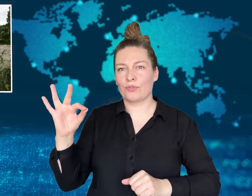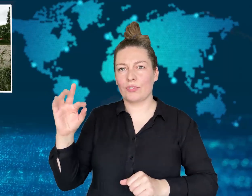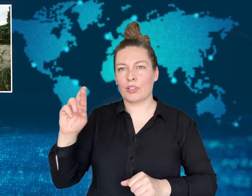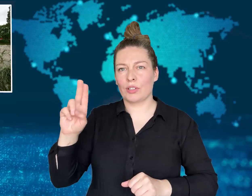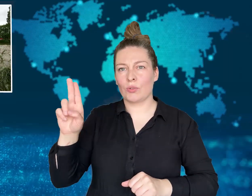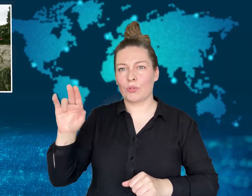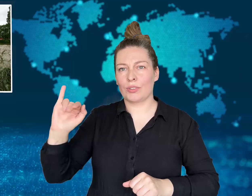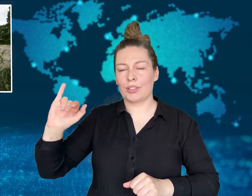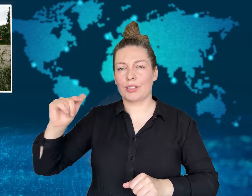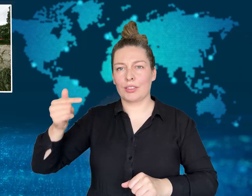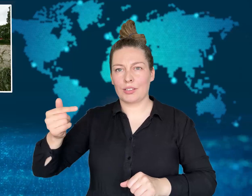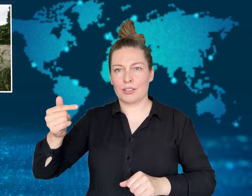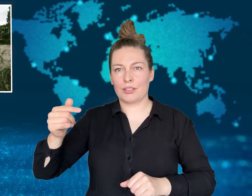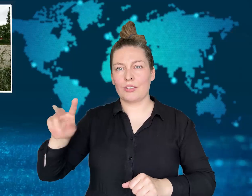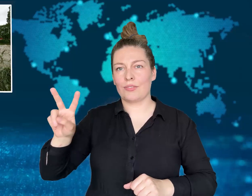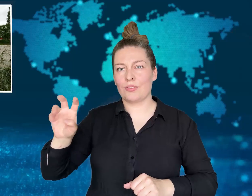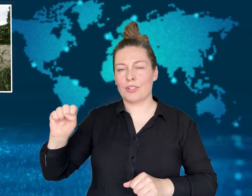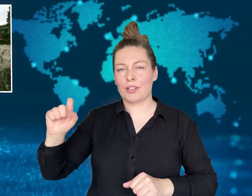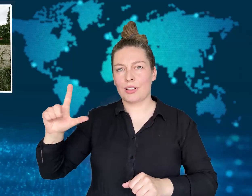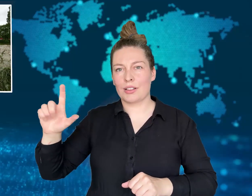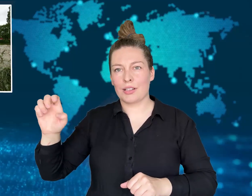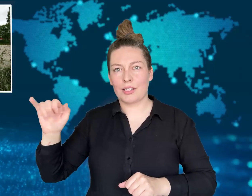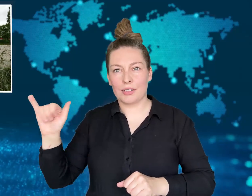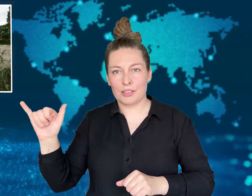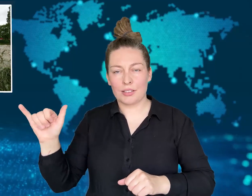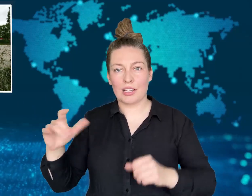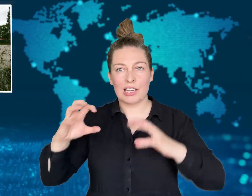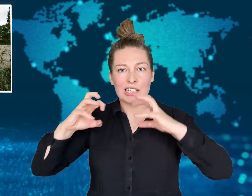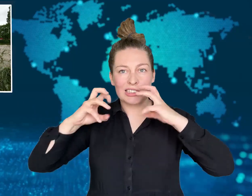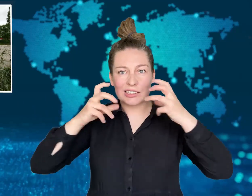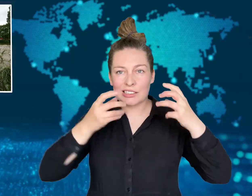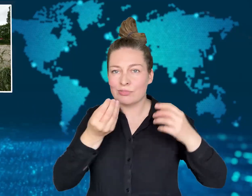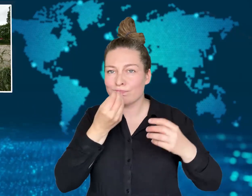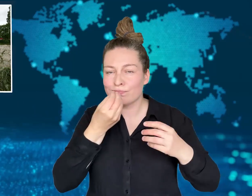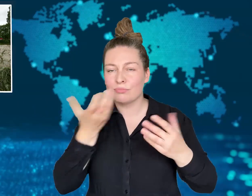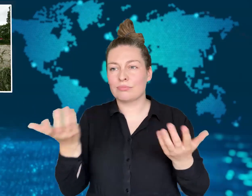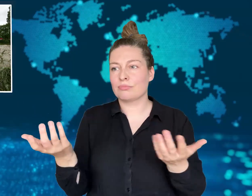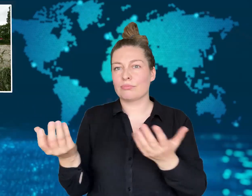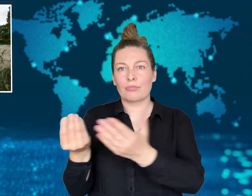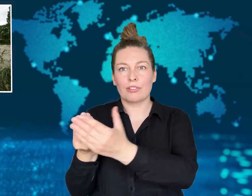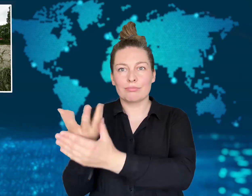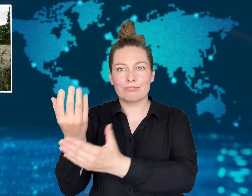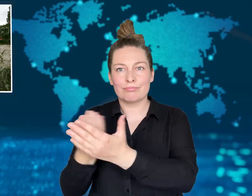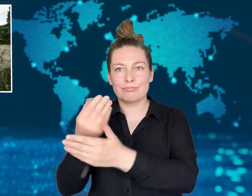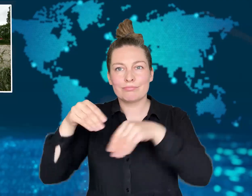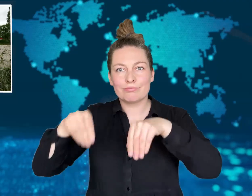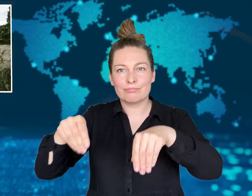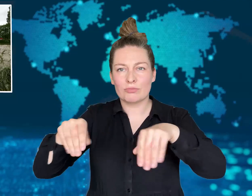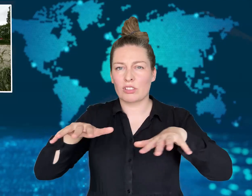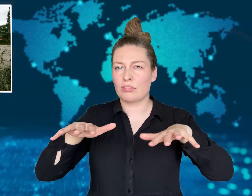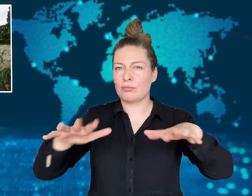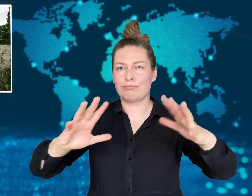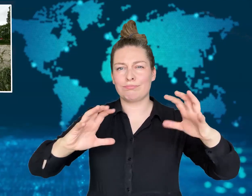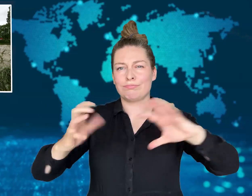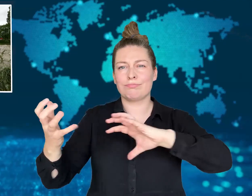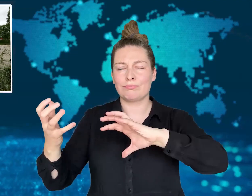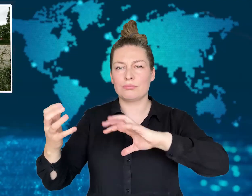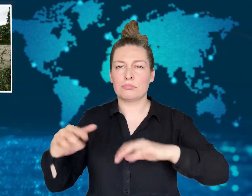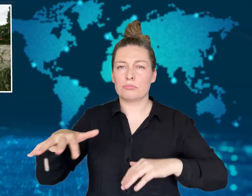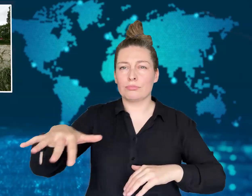Large numbers of livestock were drowned.